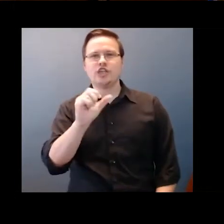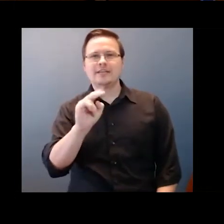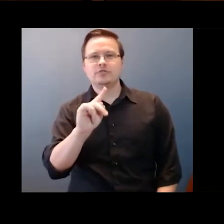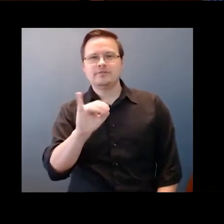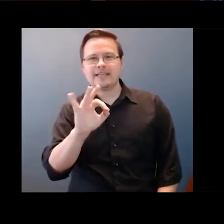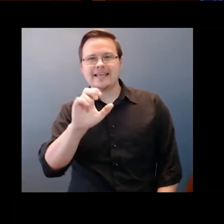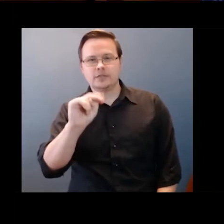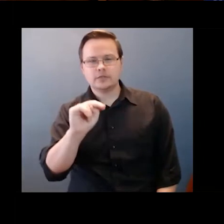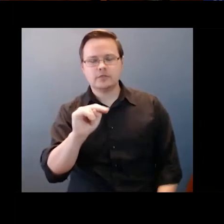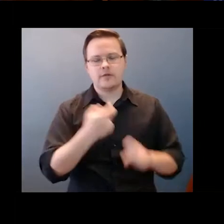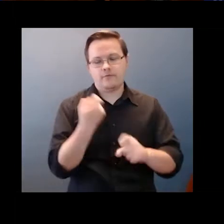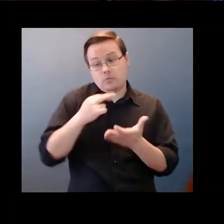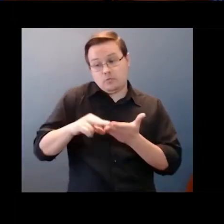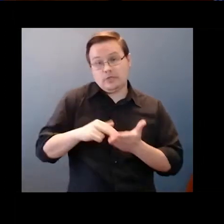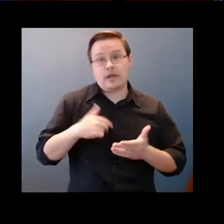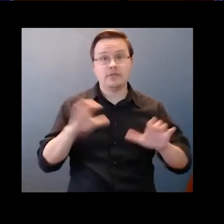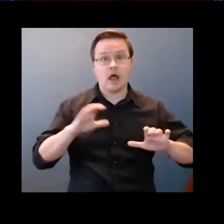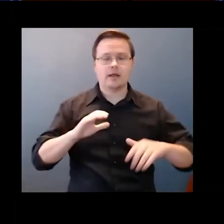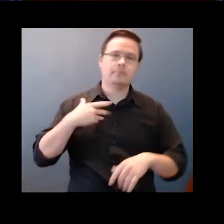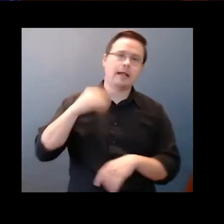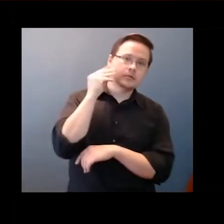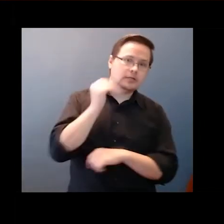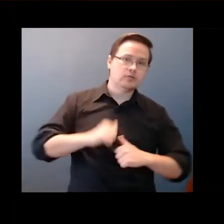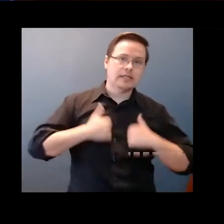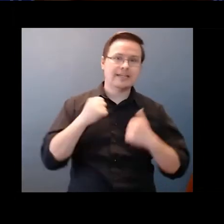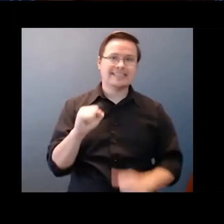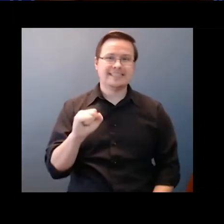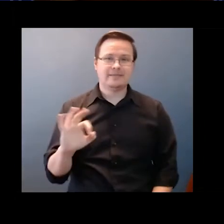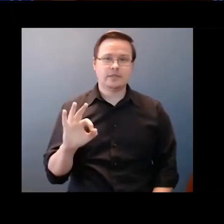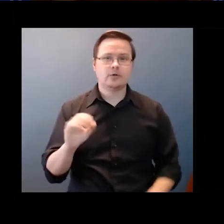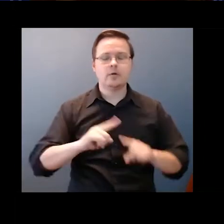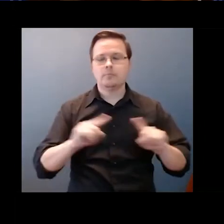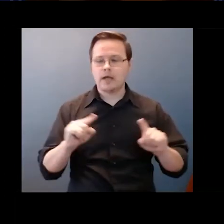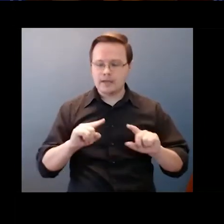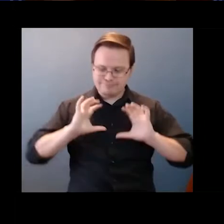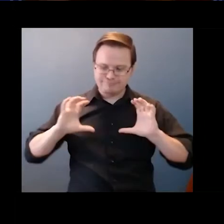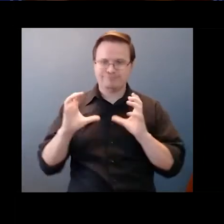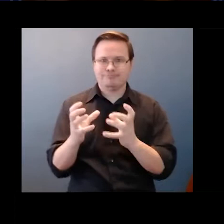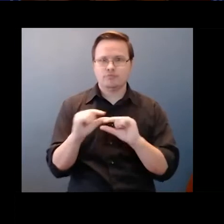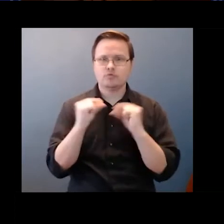having lived in San, San Francisco. But it was by coming together as a coalition that people with